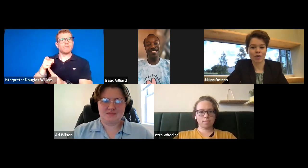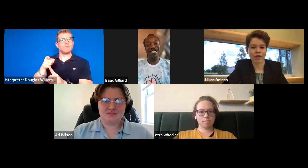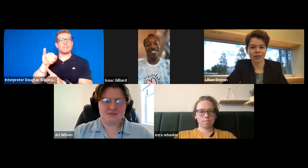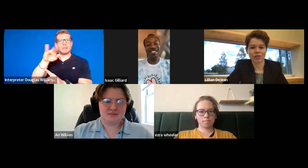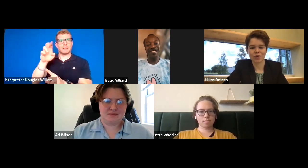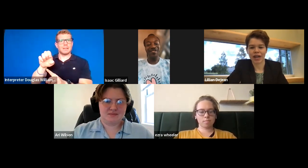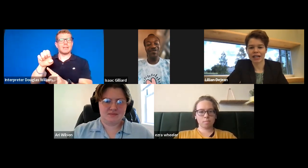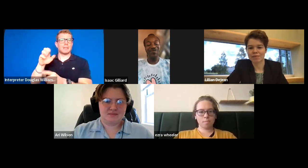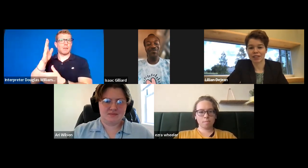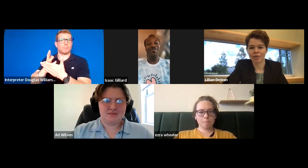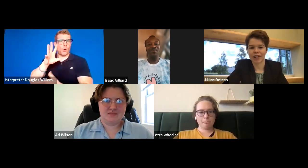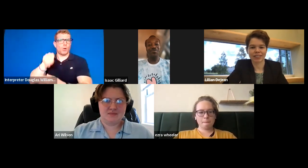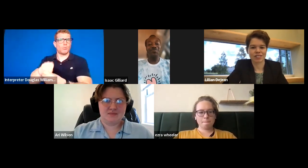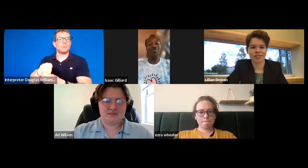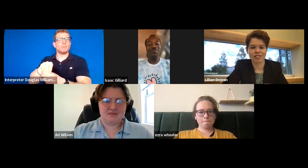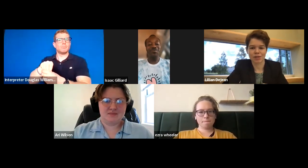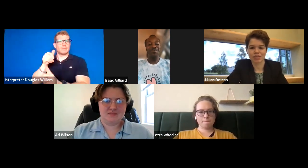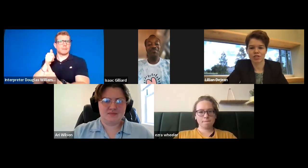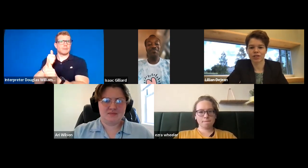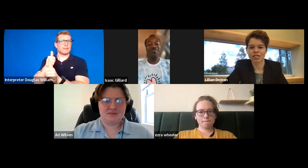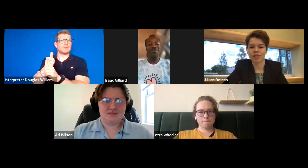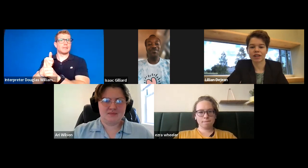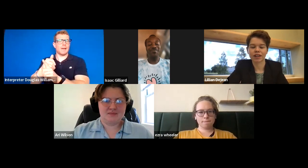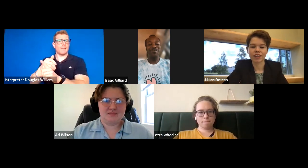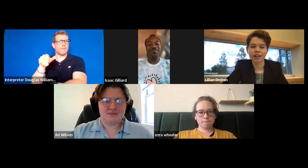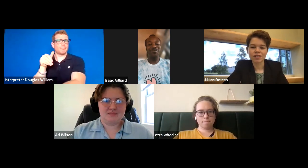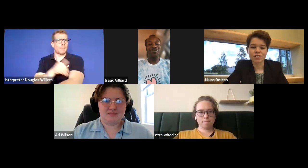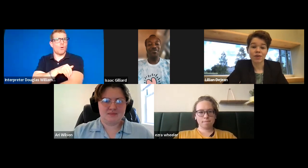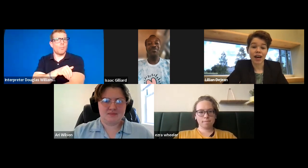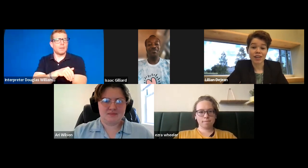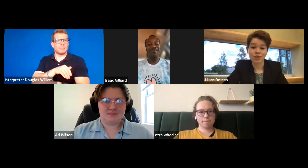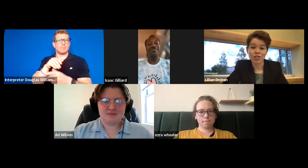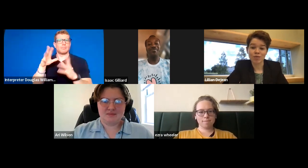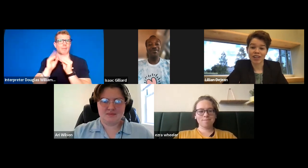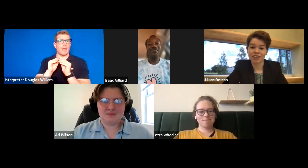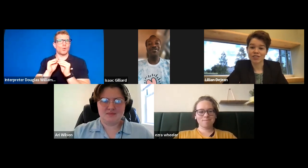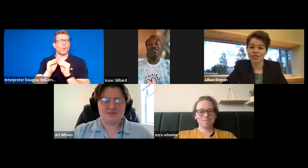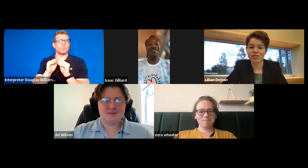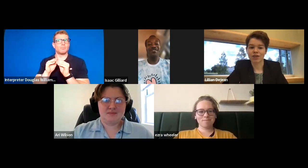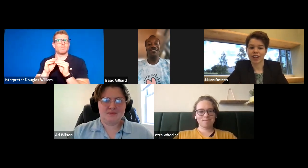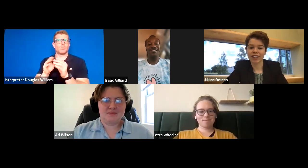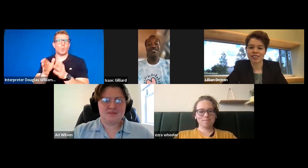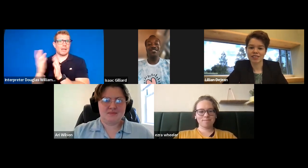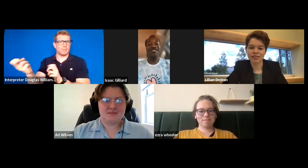So we asked them to come back this year, because they were such a great speaker. So, Ezra, would you mind introducing yourself next?